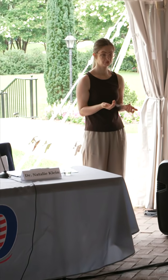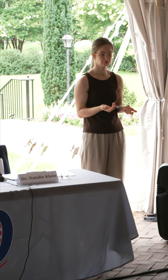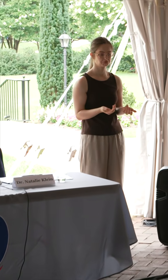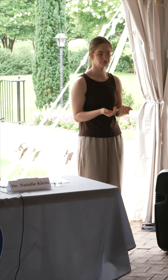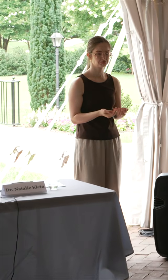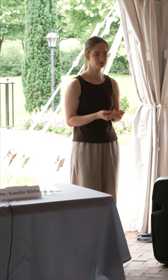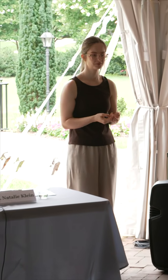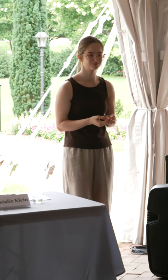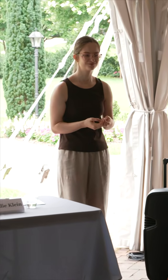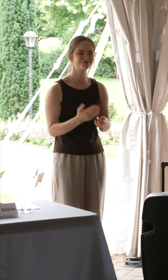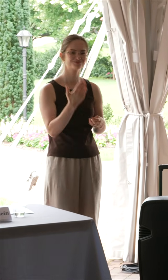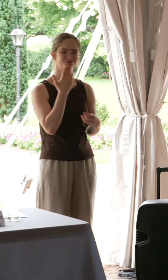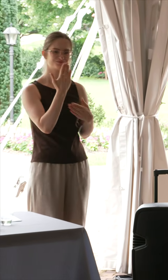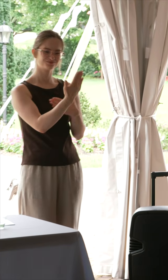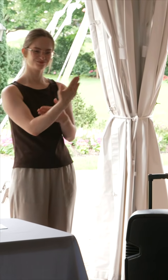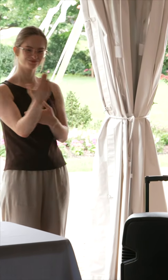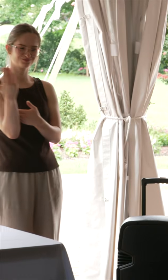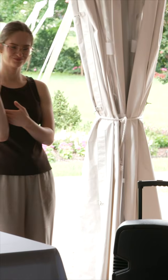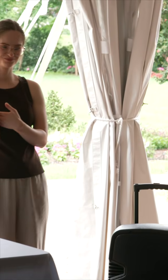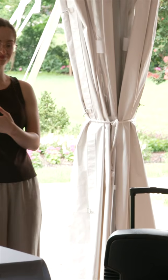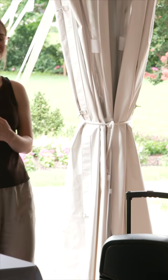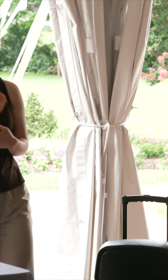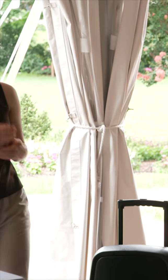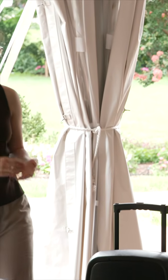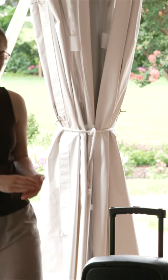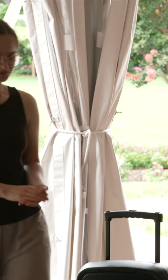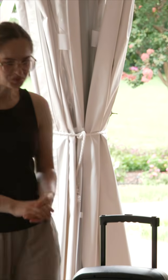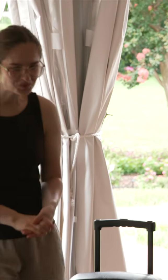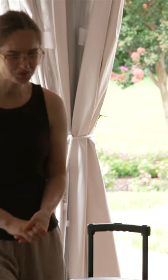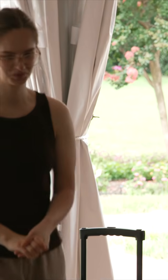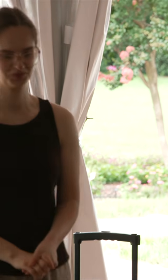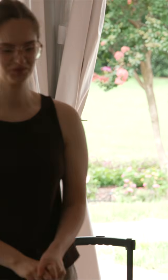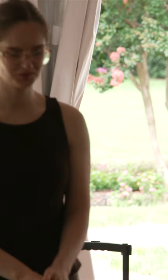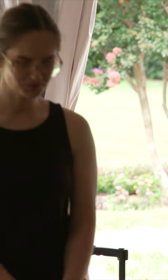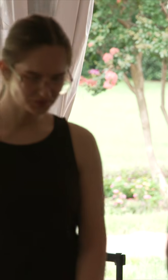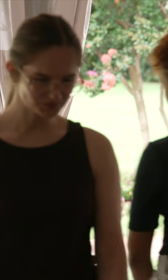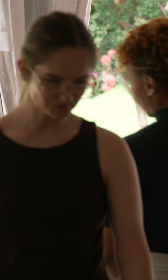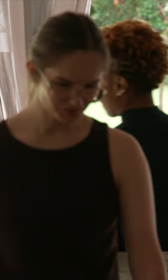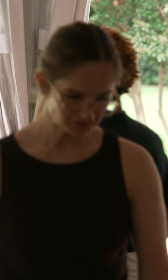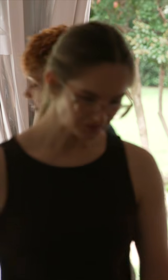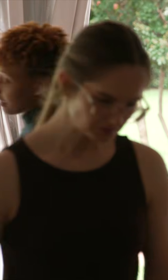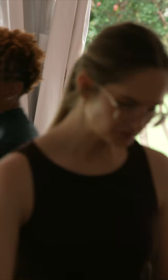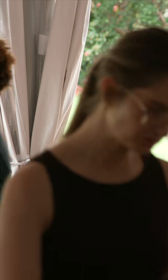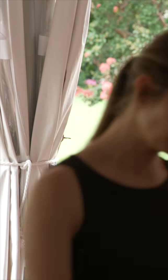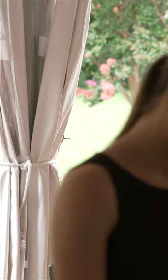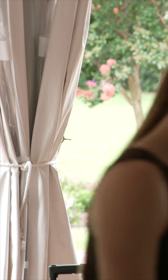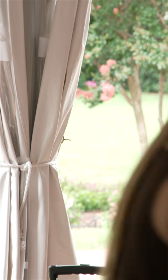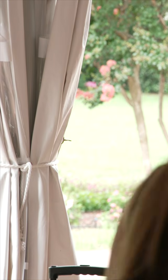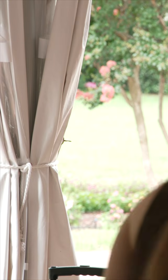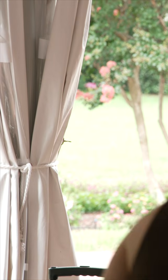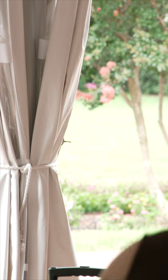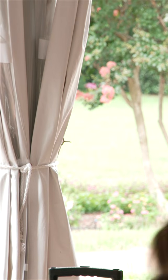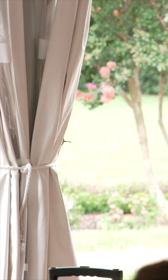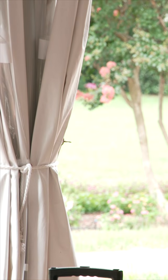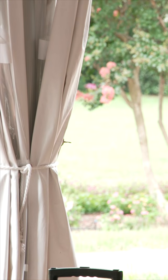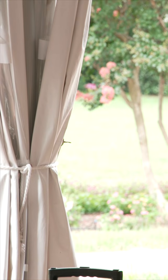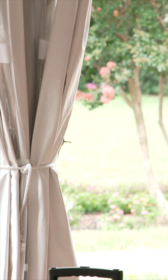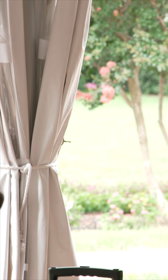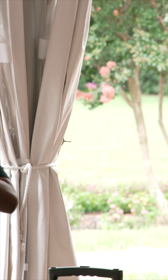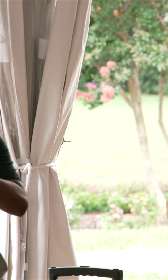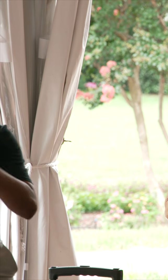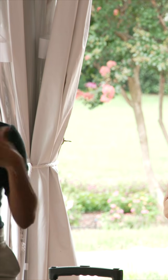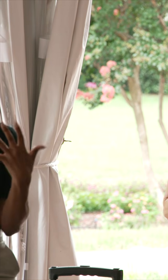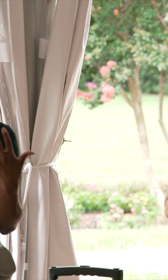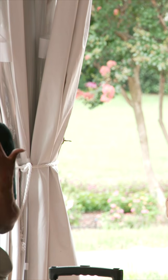good morning, everyone. What a beautiful setting for us to be at this lovely day, July 12th.